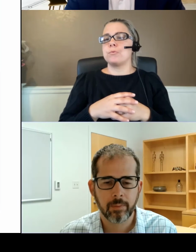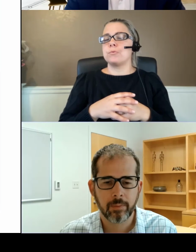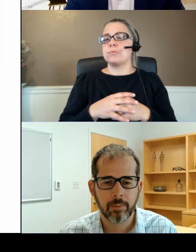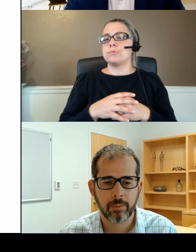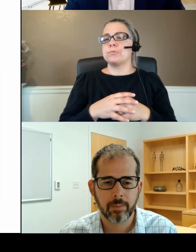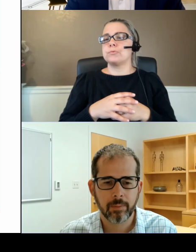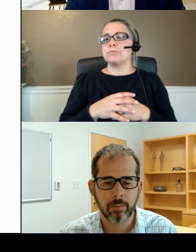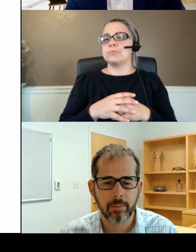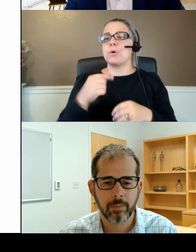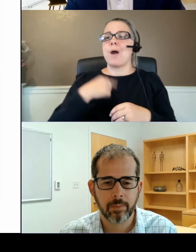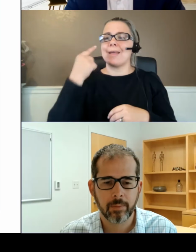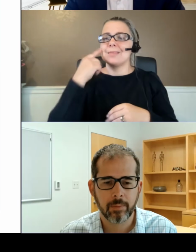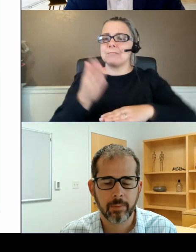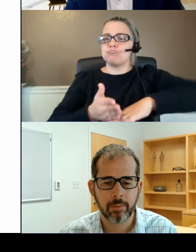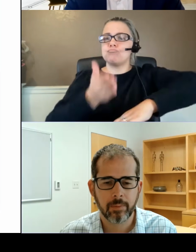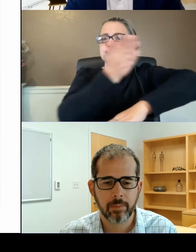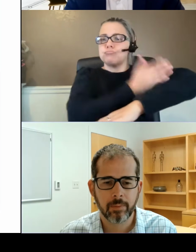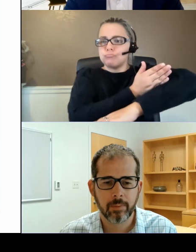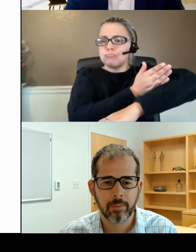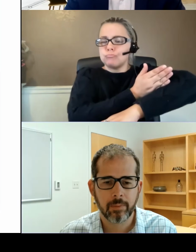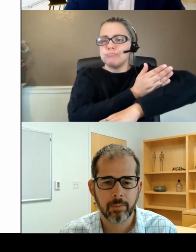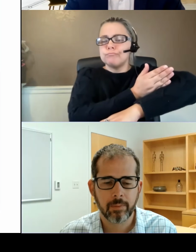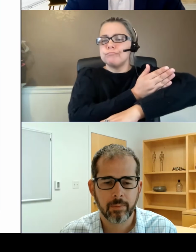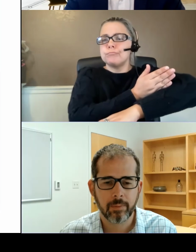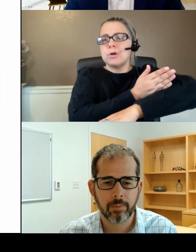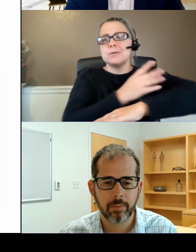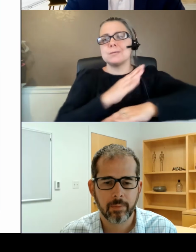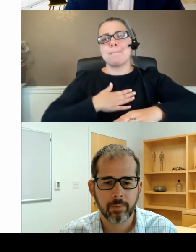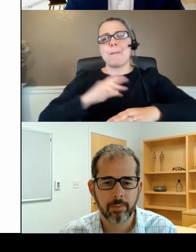that progress, those are the things I'd ask for first before I would be thinking about any kind